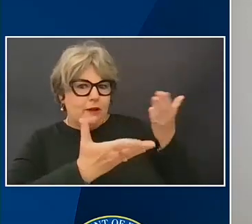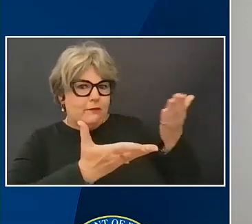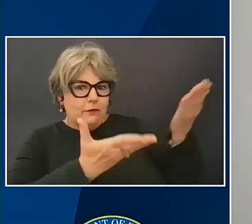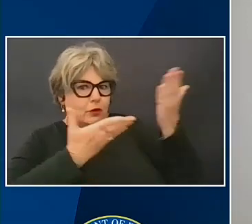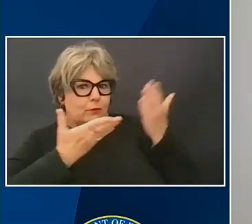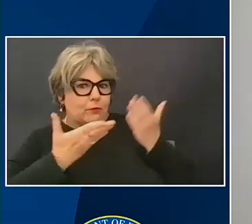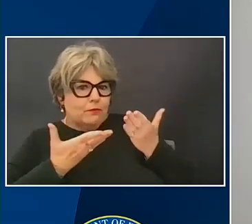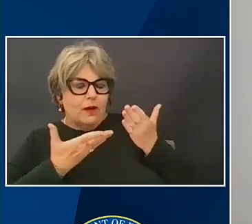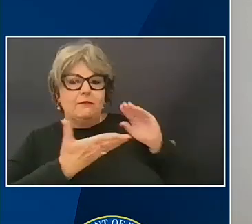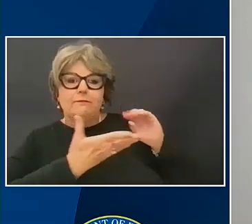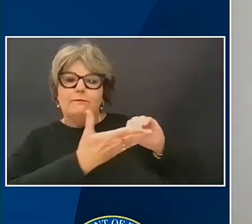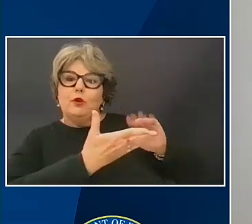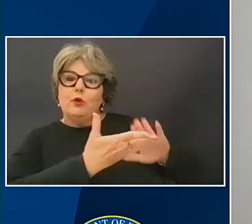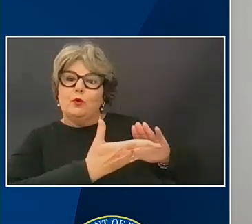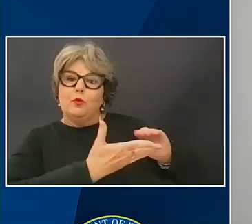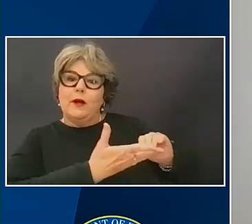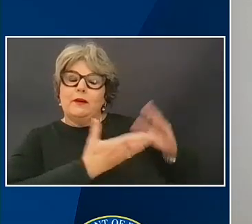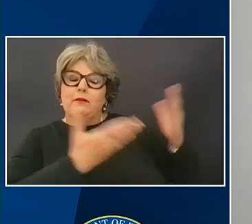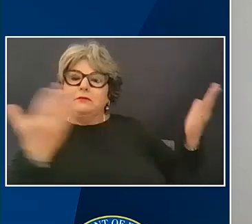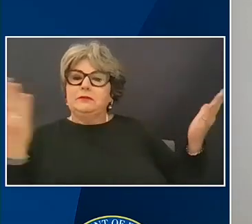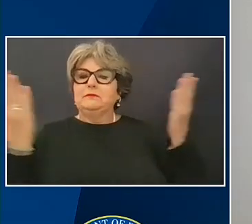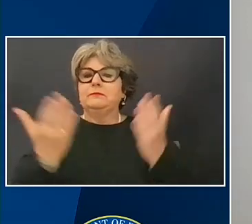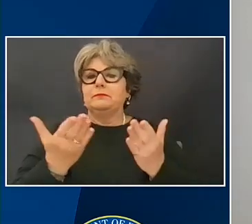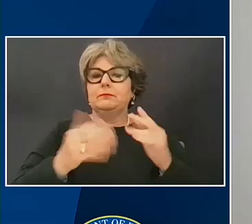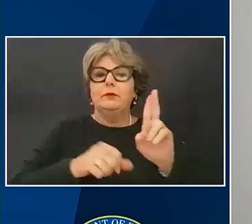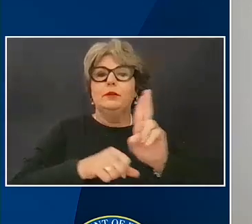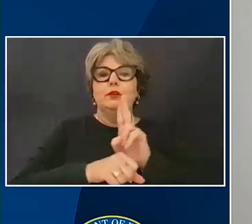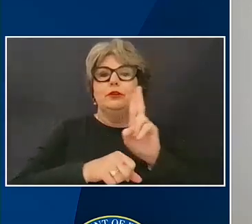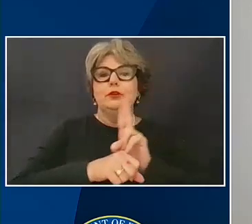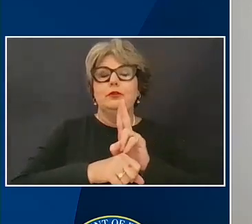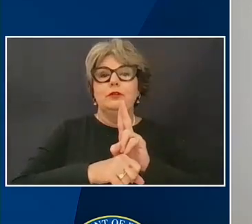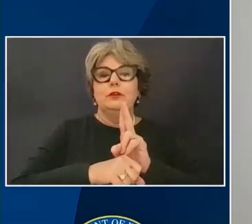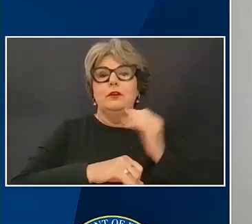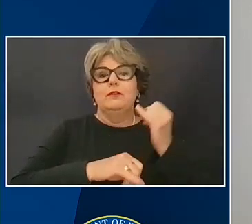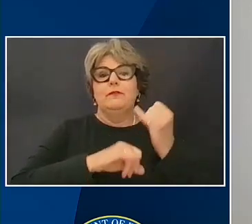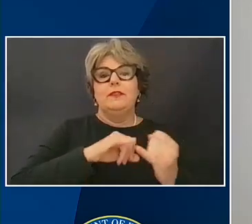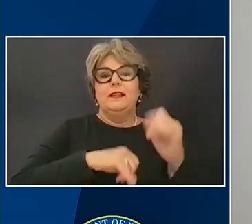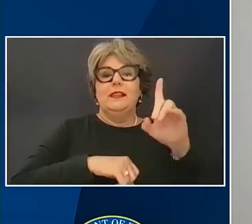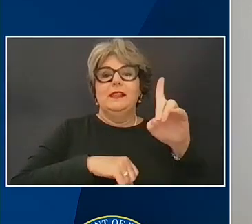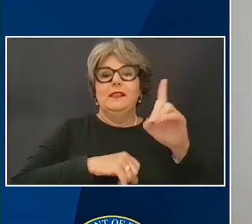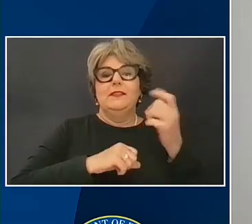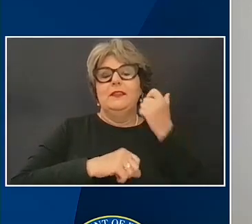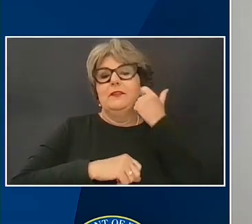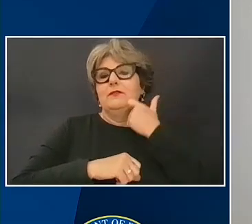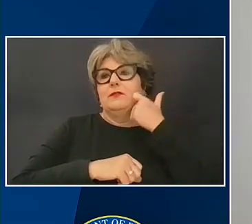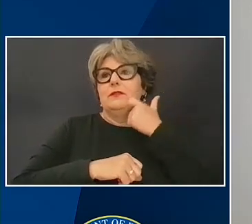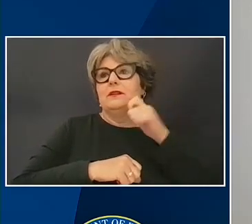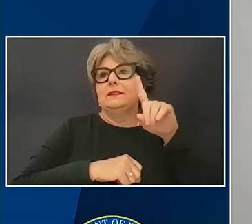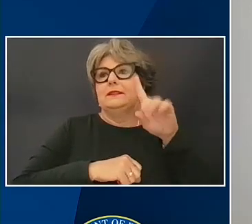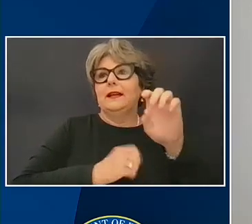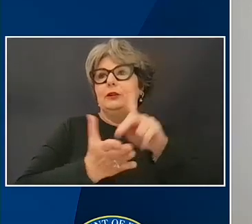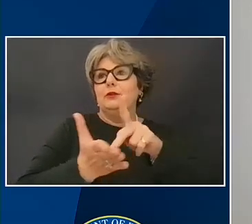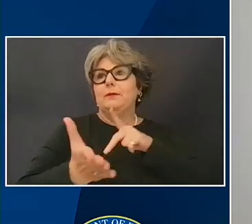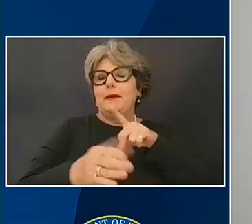And then you would use the record for the last date- the furthest into the payment period that you could determine that the